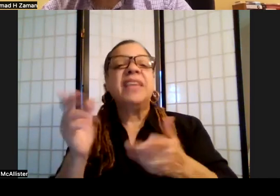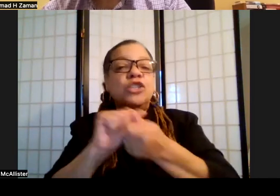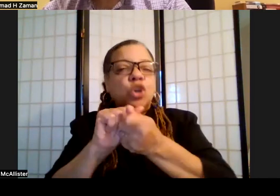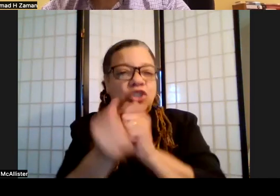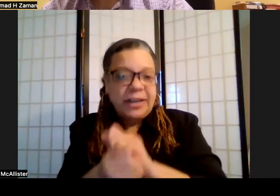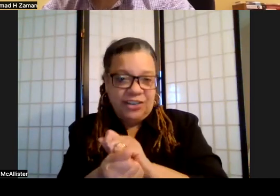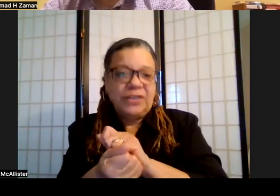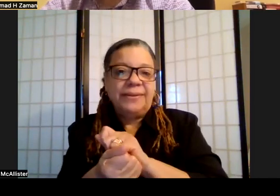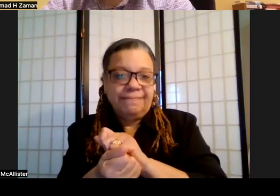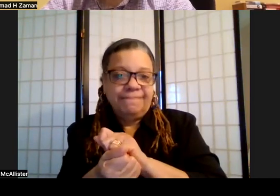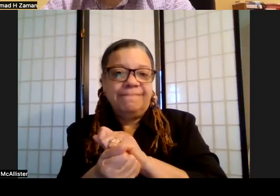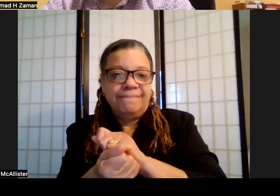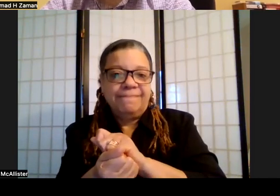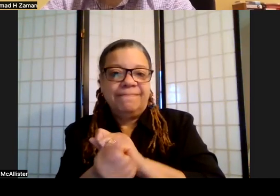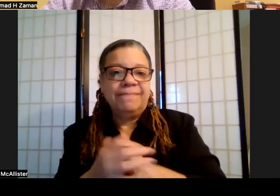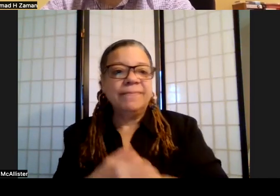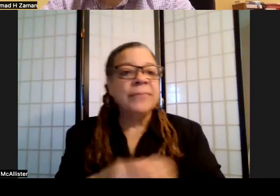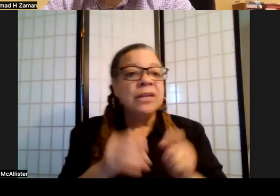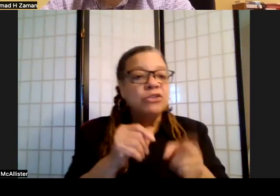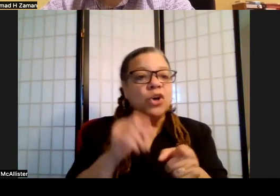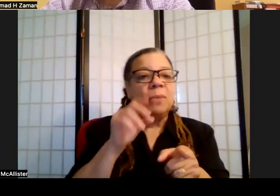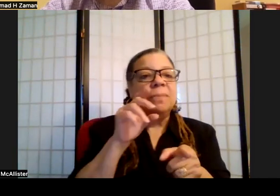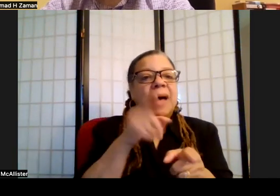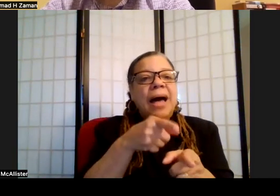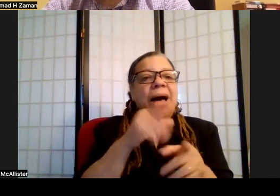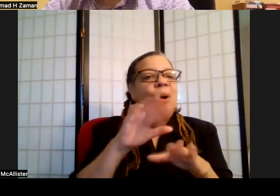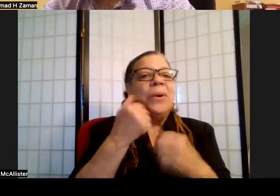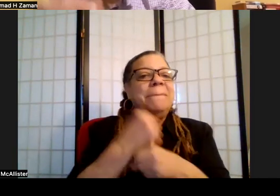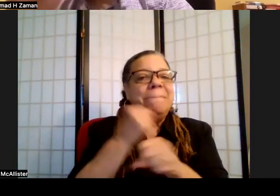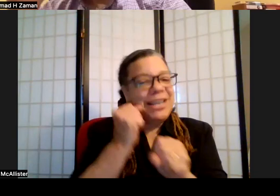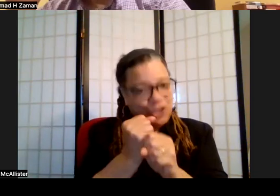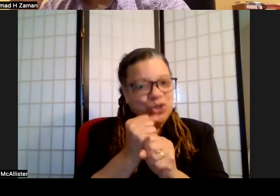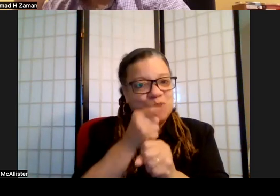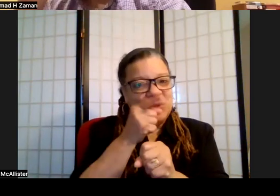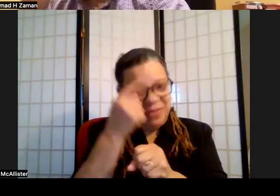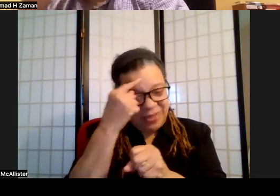So, what is it that makes you a an optimist? Well, I think, I think--